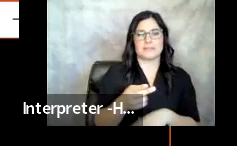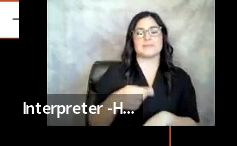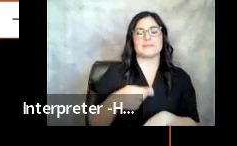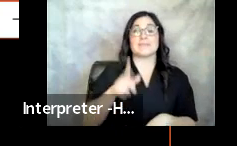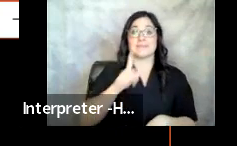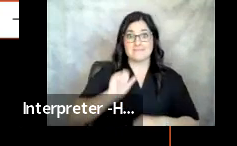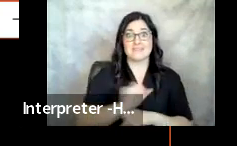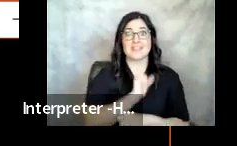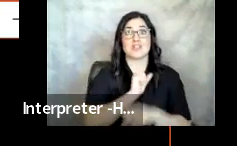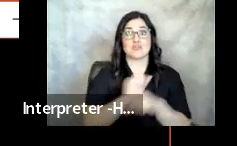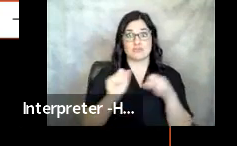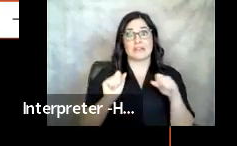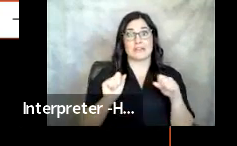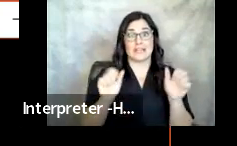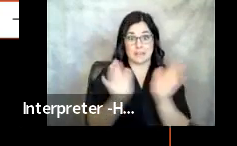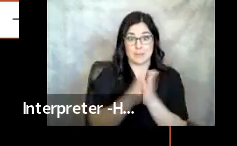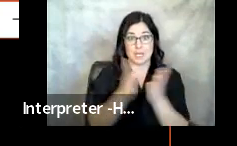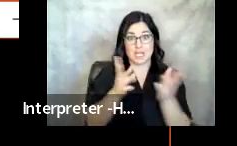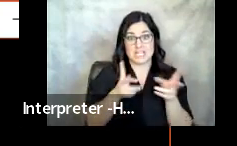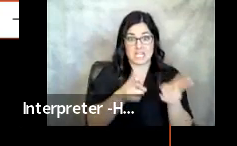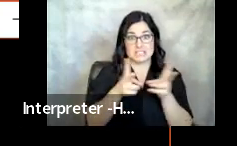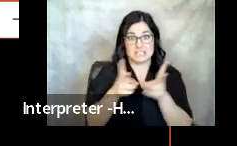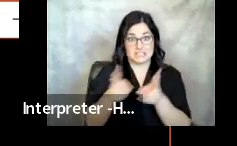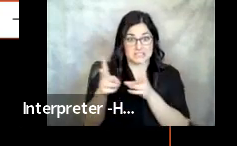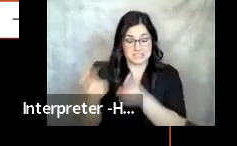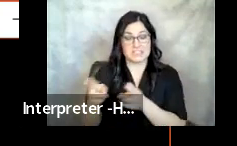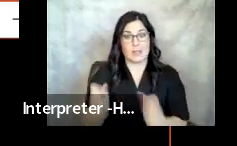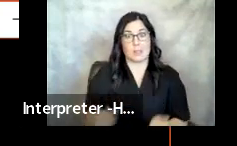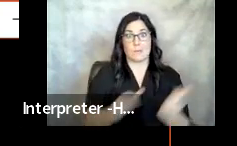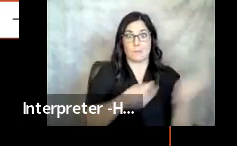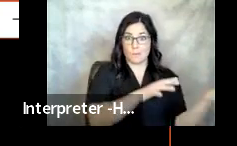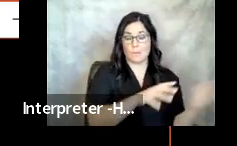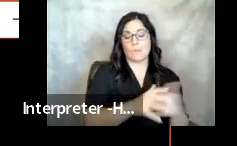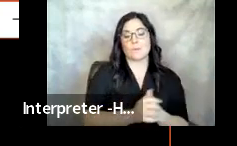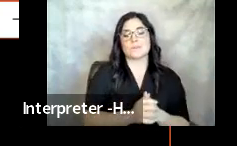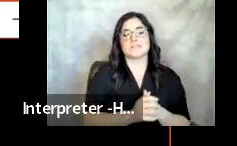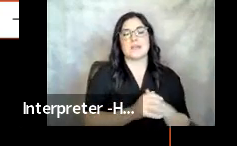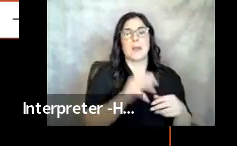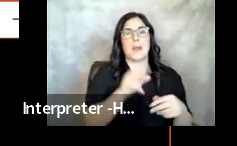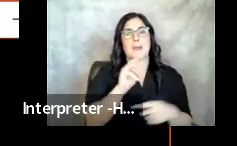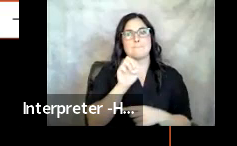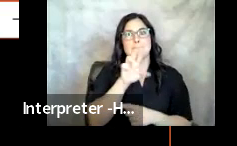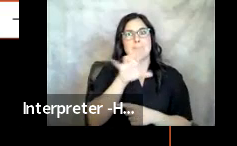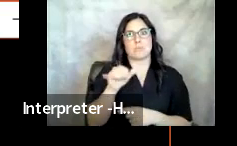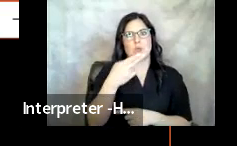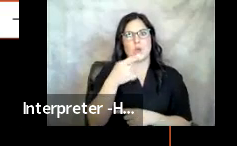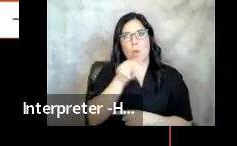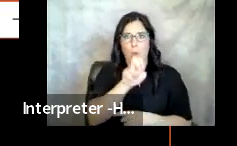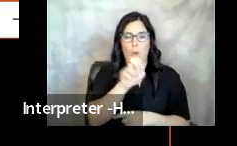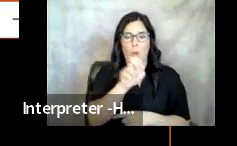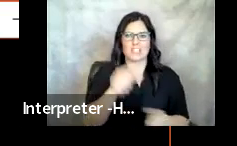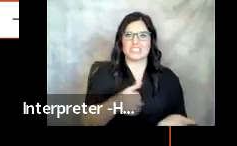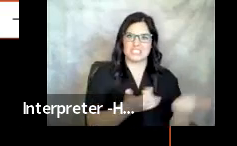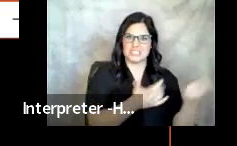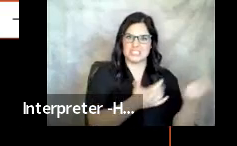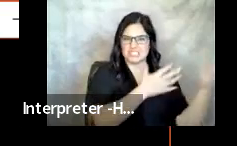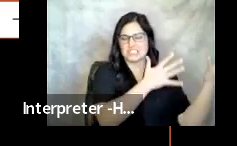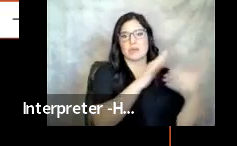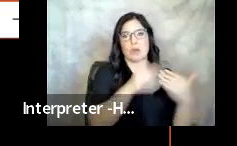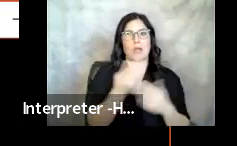Cuts it out and cuts the pieces out of newspapers and throws. Them down. This thing called a memory. Hole where it. Burns all the evidence of the past, and then he.